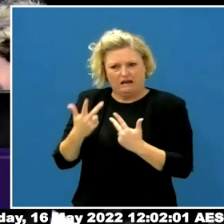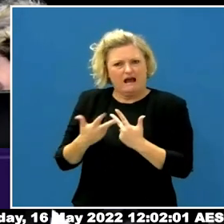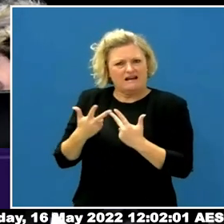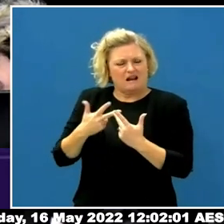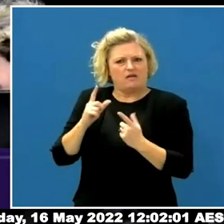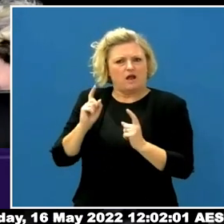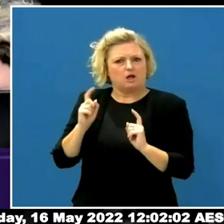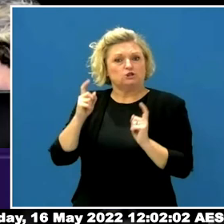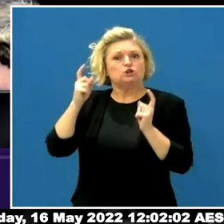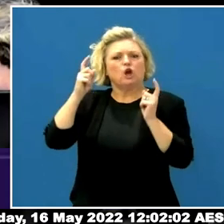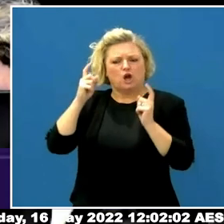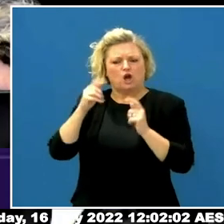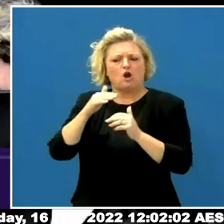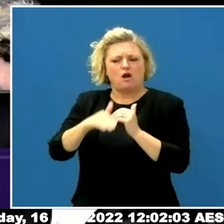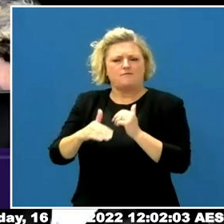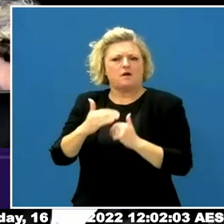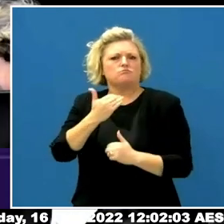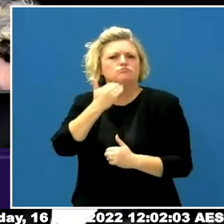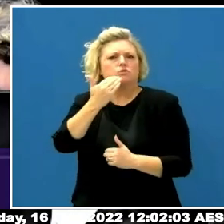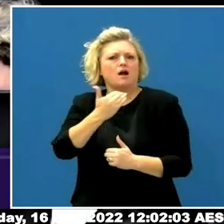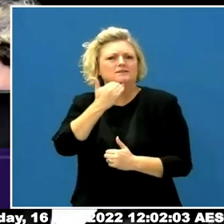Yes. MR FOGARTY: - against Jason's NDIS funding?